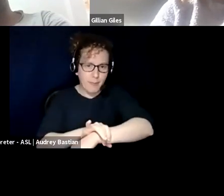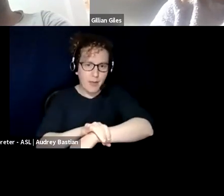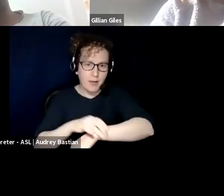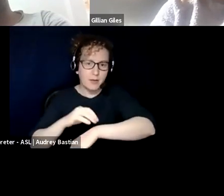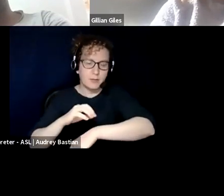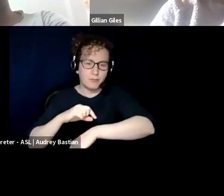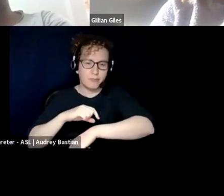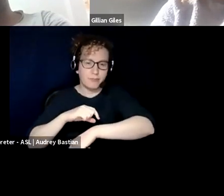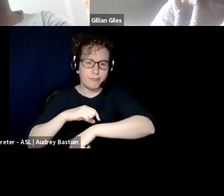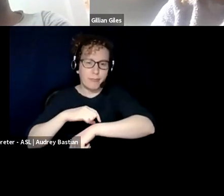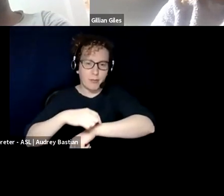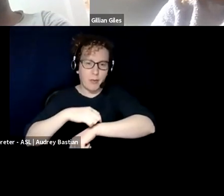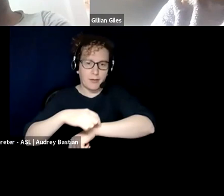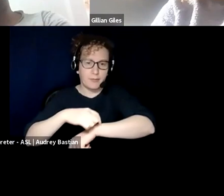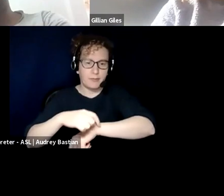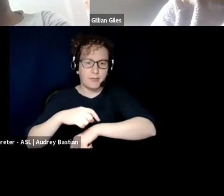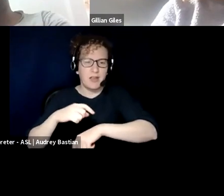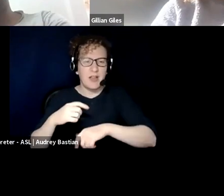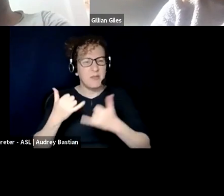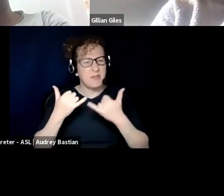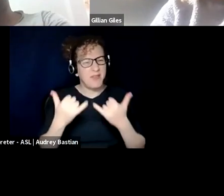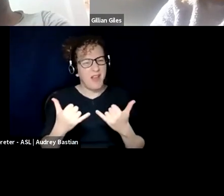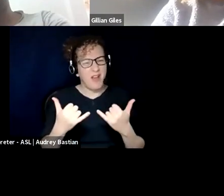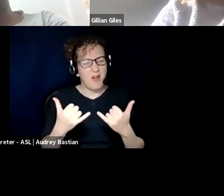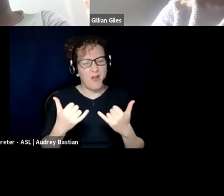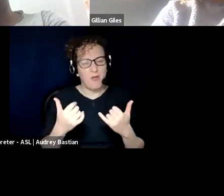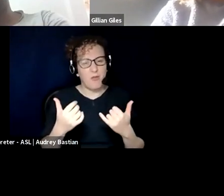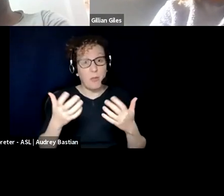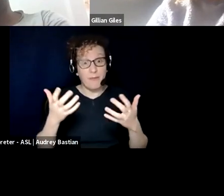I did disclose to a couple of friends just for safety reasons.